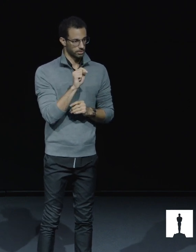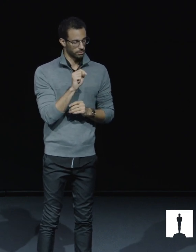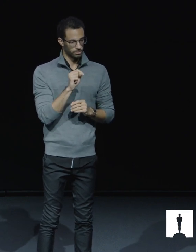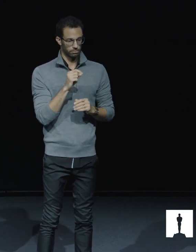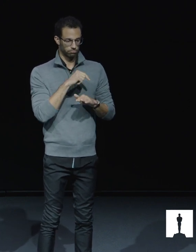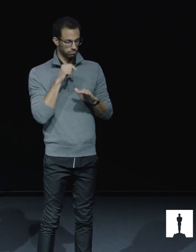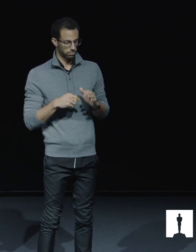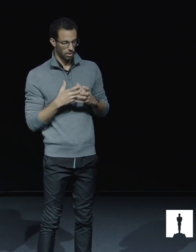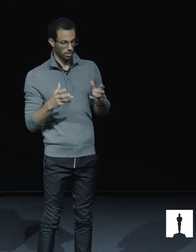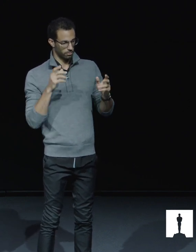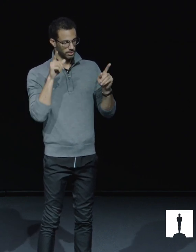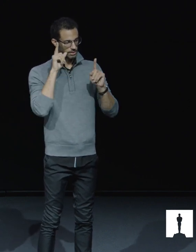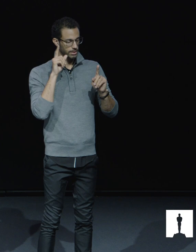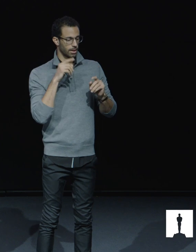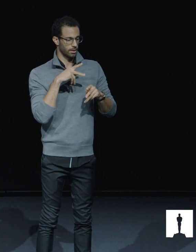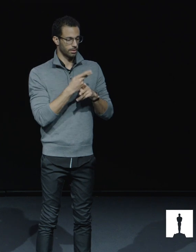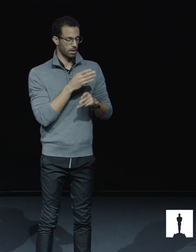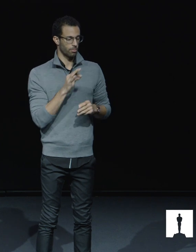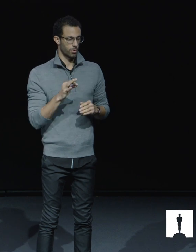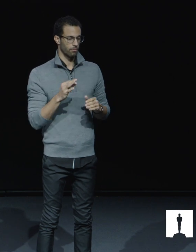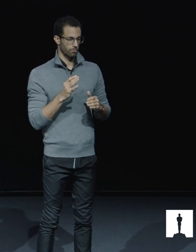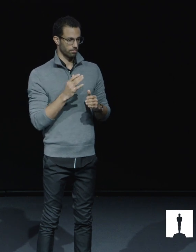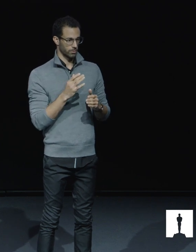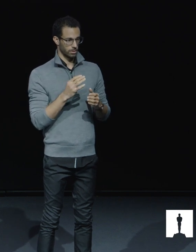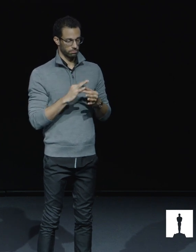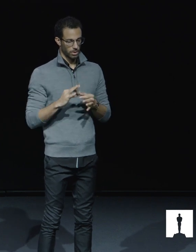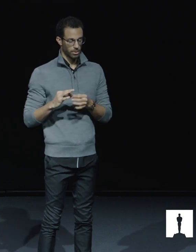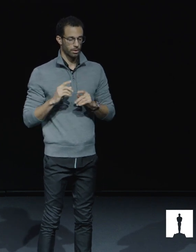to believe that there is an American that an American audience would be untutored in